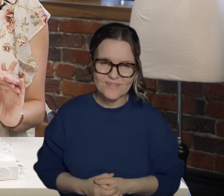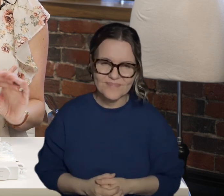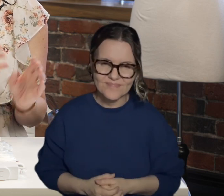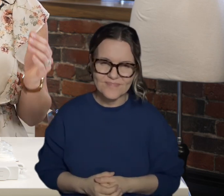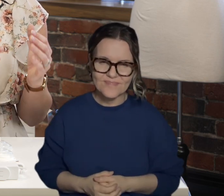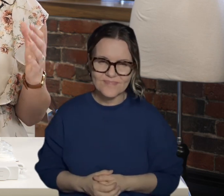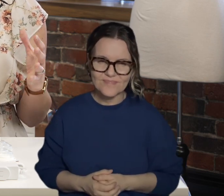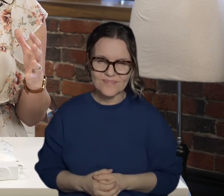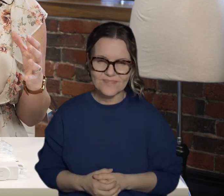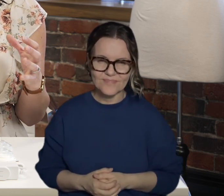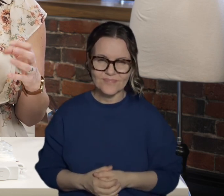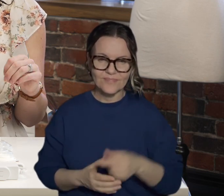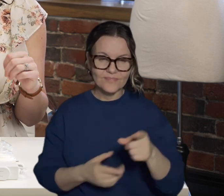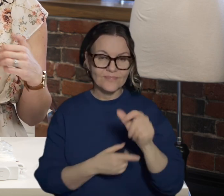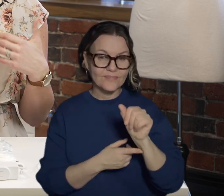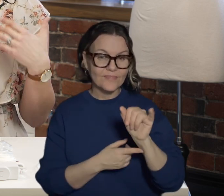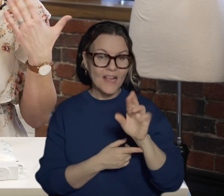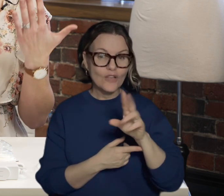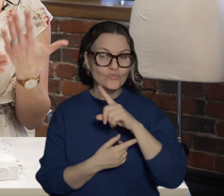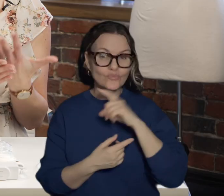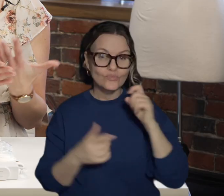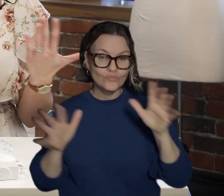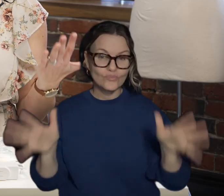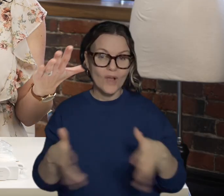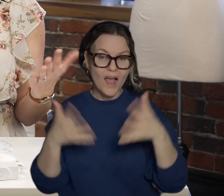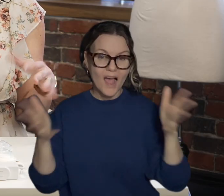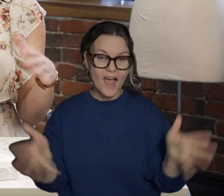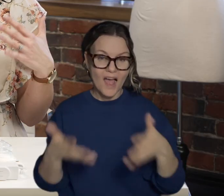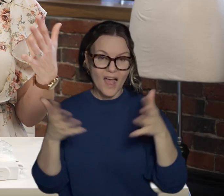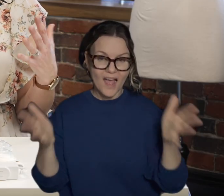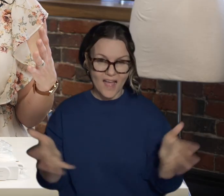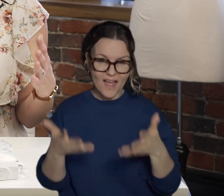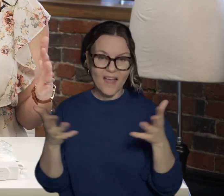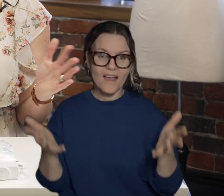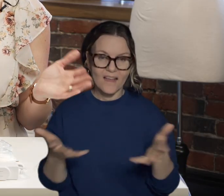manufacturer for the sterilizer on if it has a dry cycle or not and just paying attention to